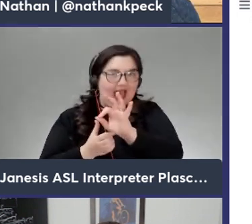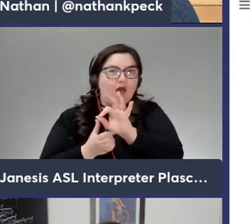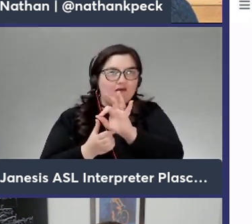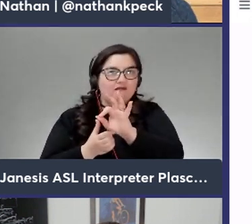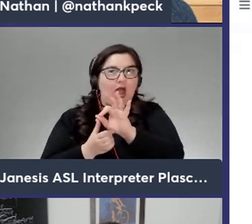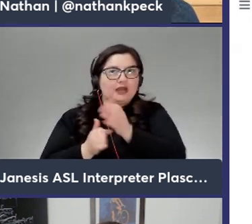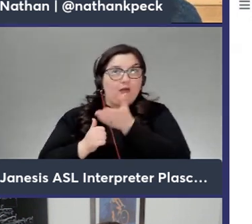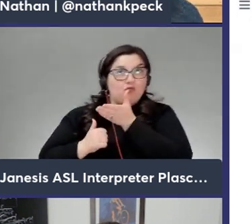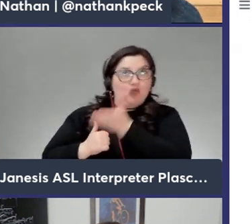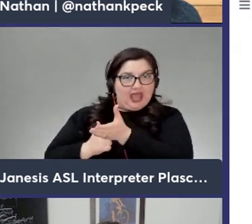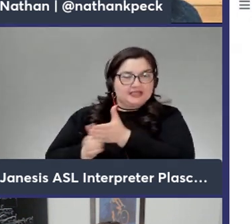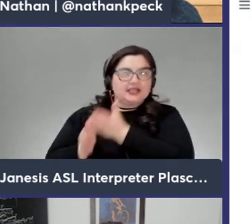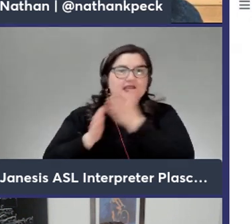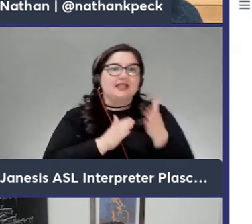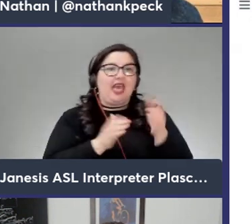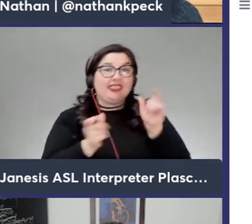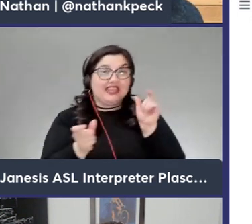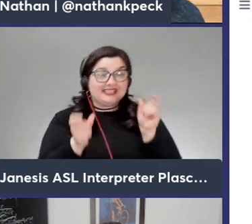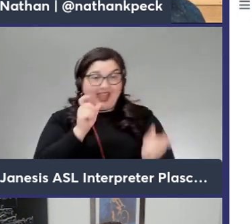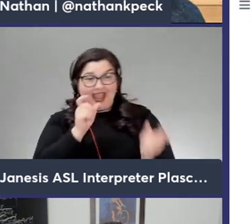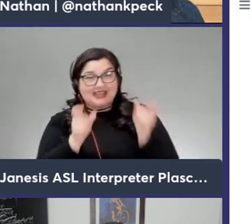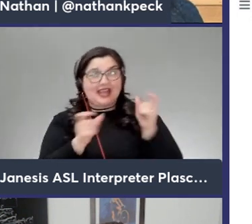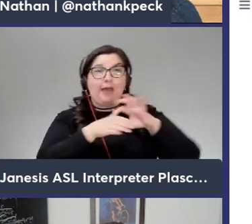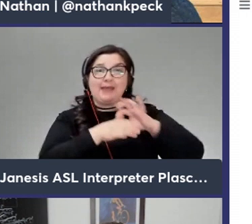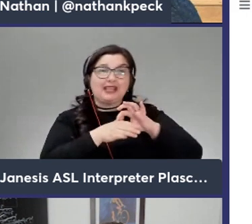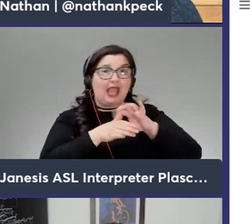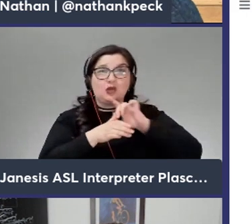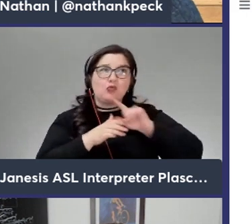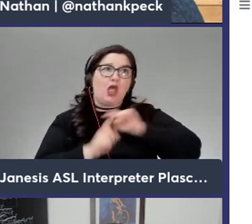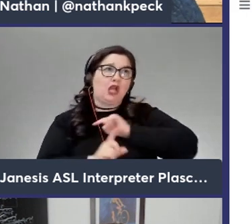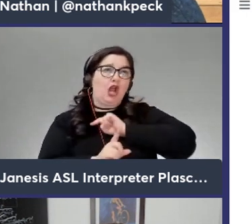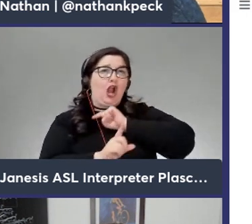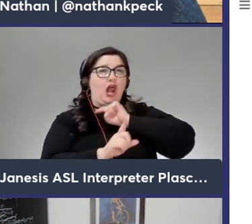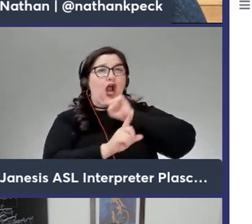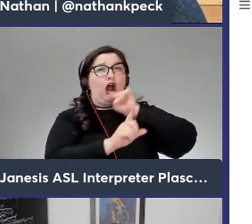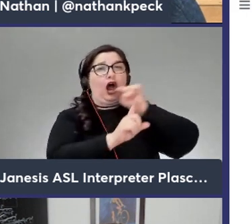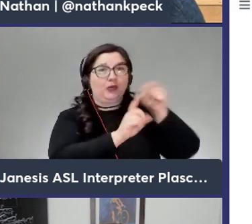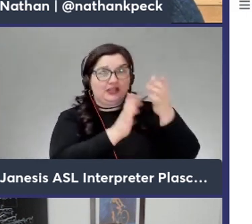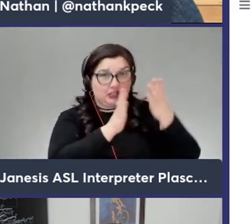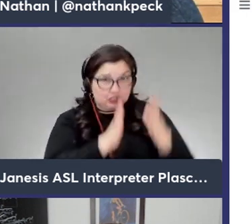And then the dynamic content will actually go all the way to that server that you set up in Australia